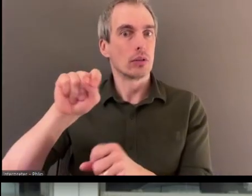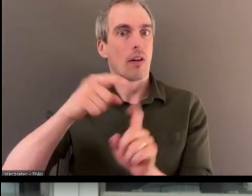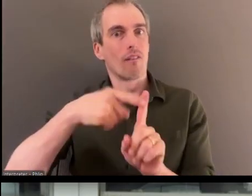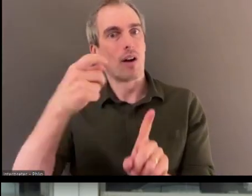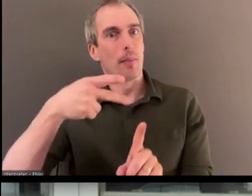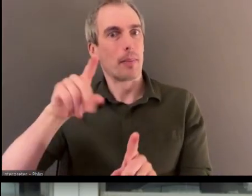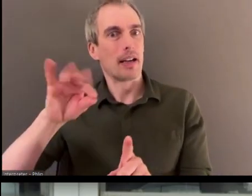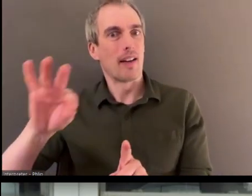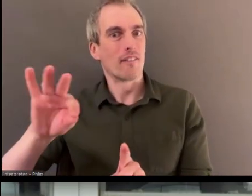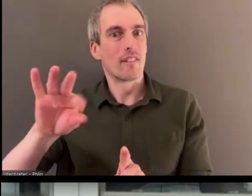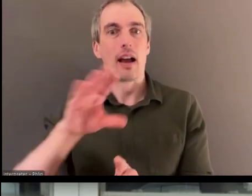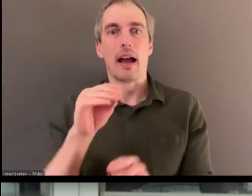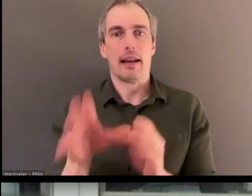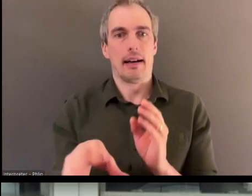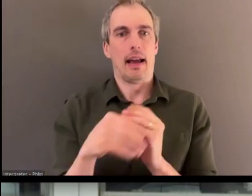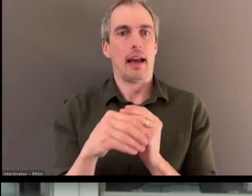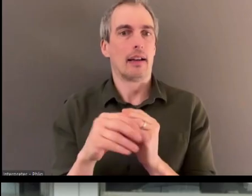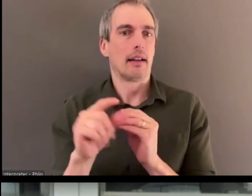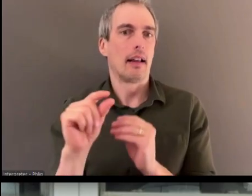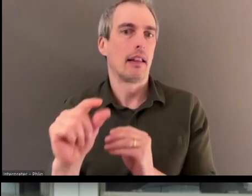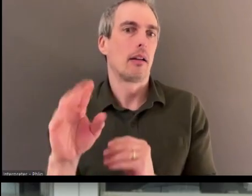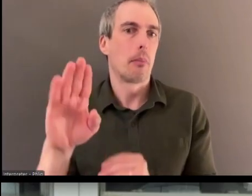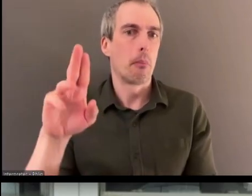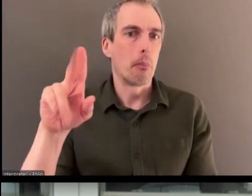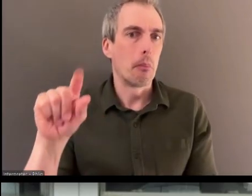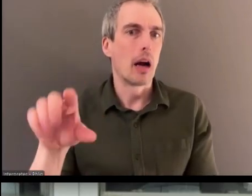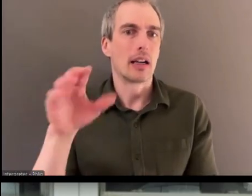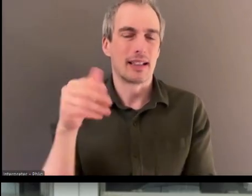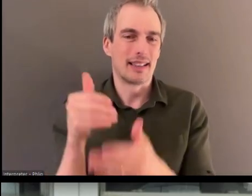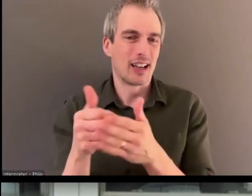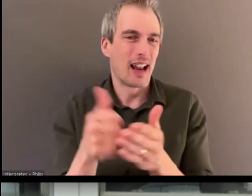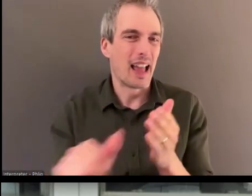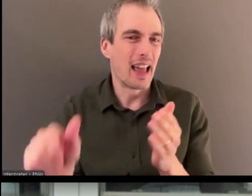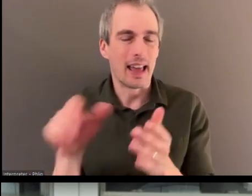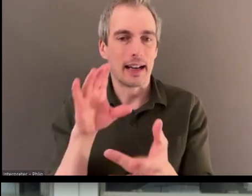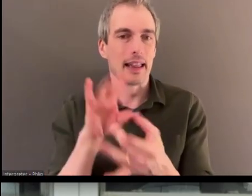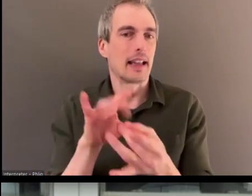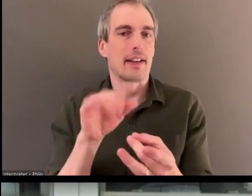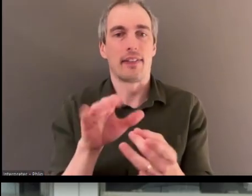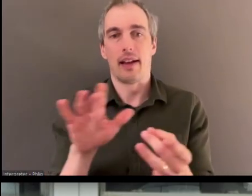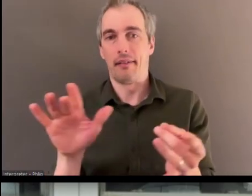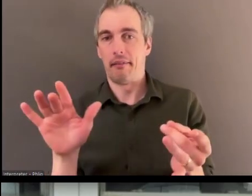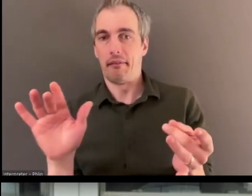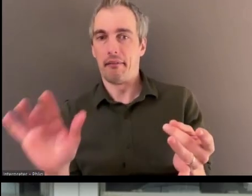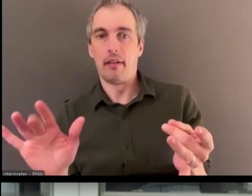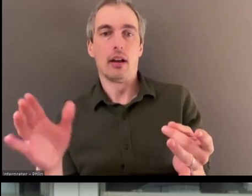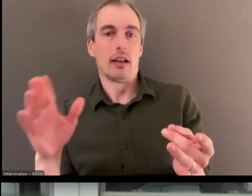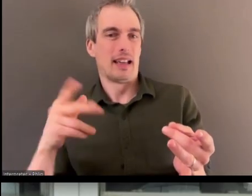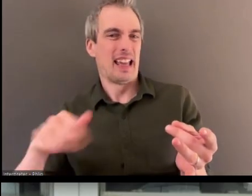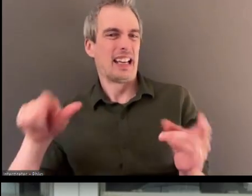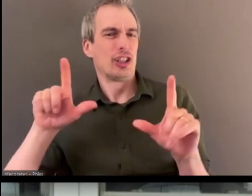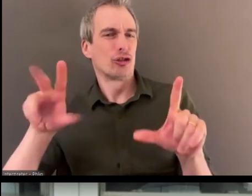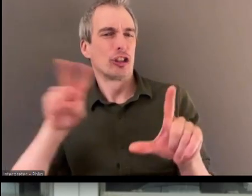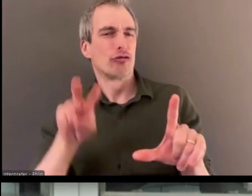link that a screen reader user can click on and immediately get the accessible version of Reflow.